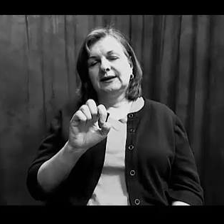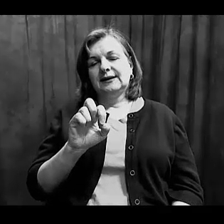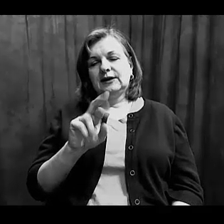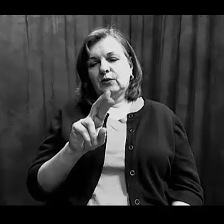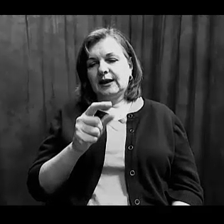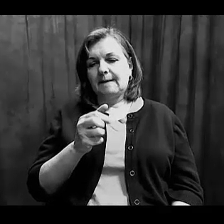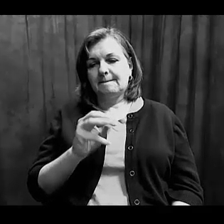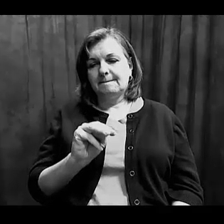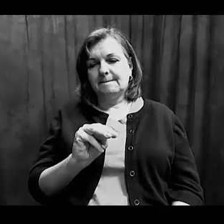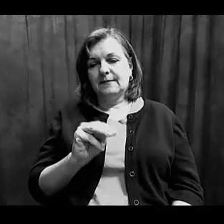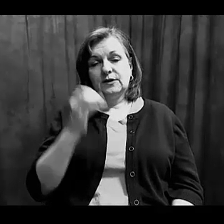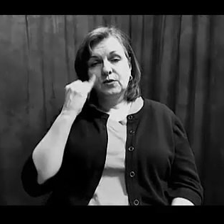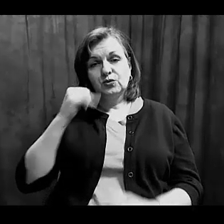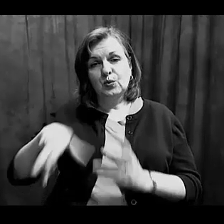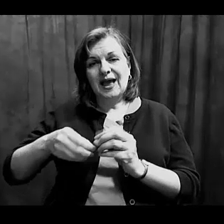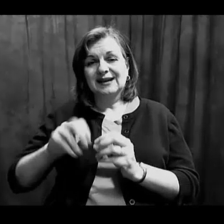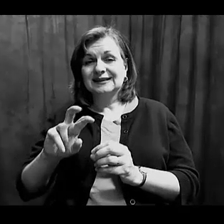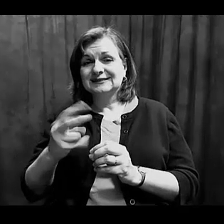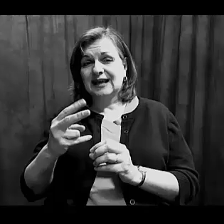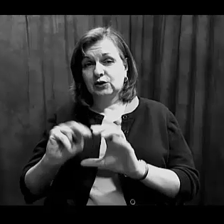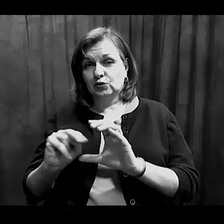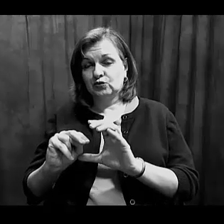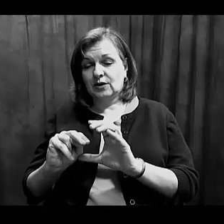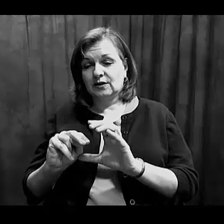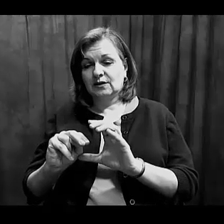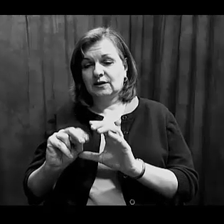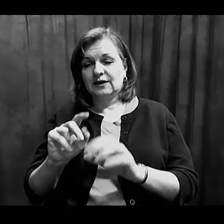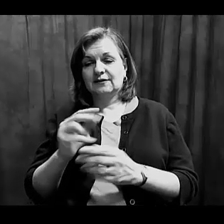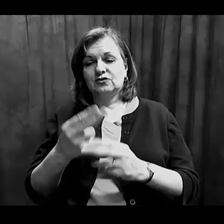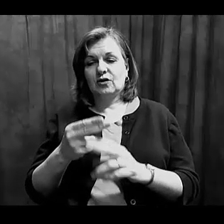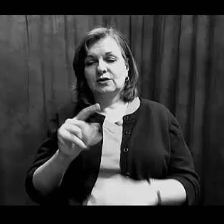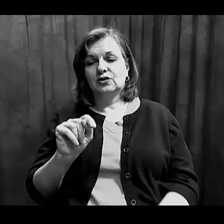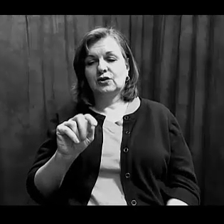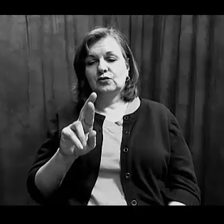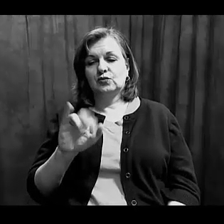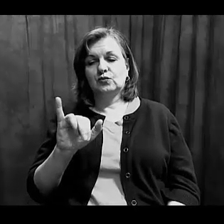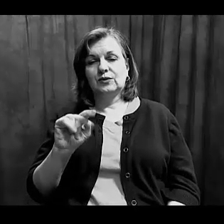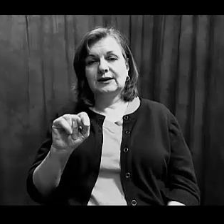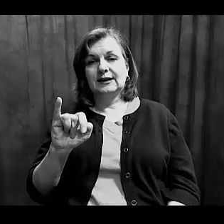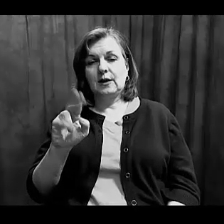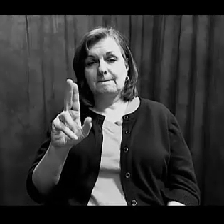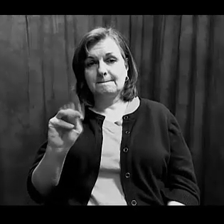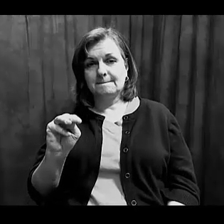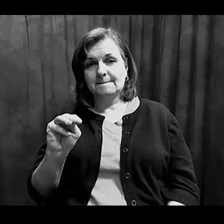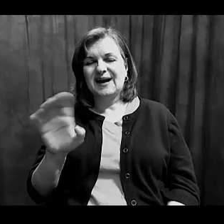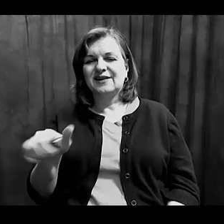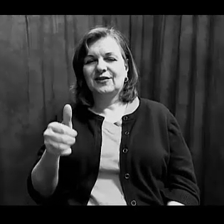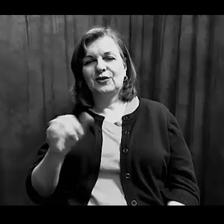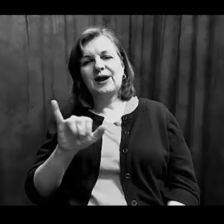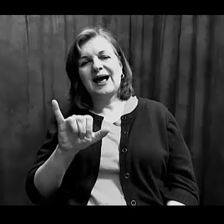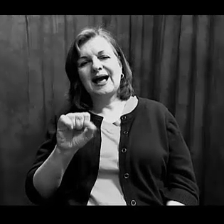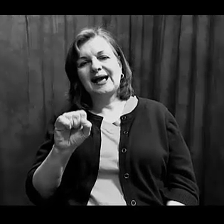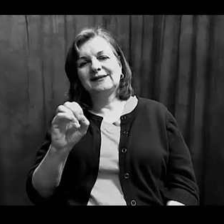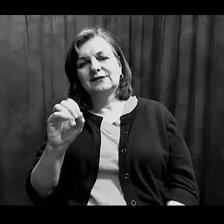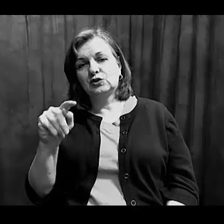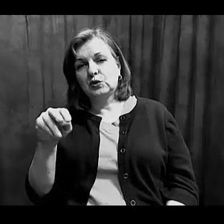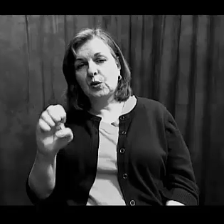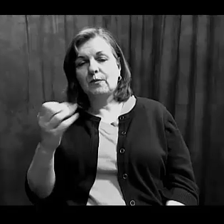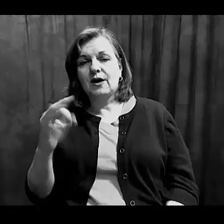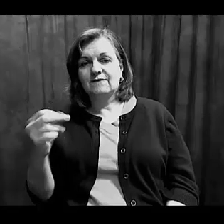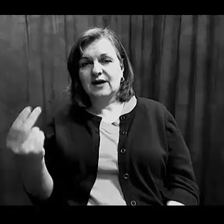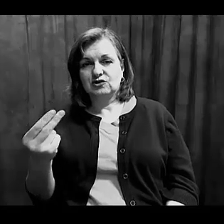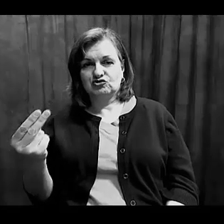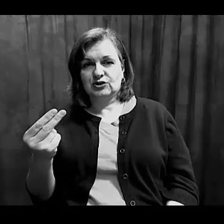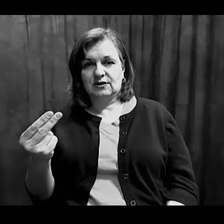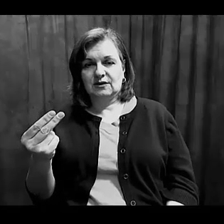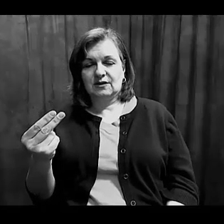this is an isotope of hydrogen if we add another neutron - we get tritium by another isotope of hydrogen